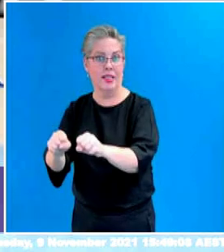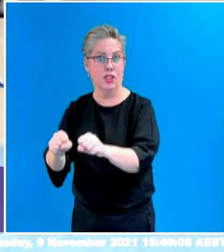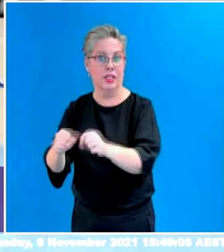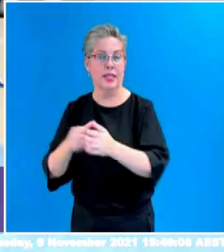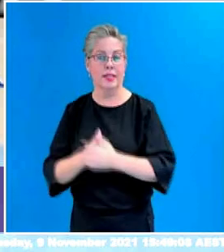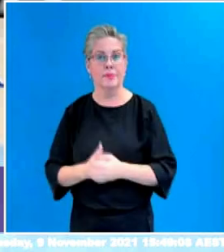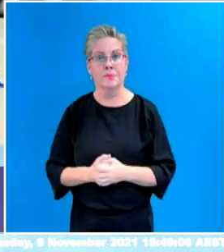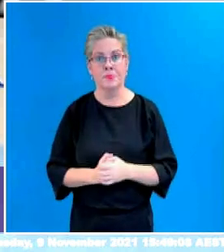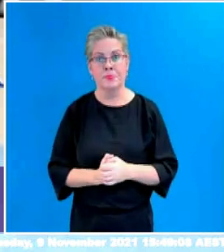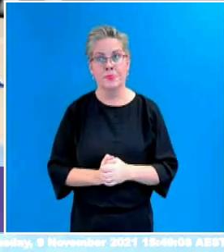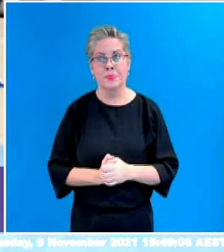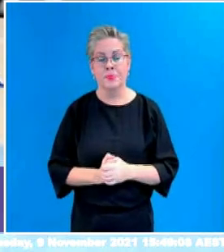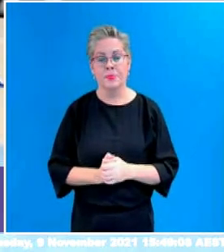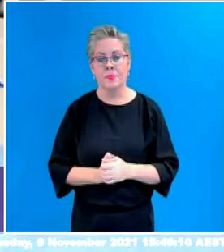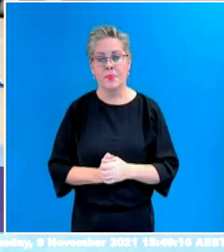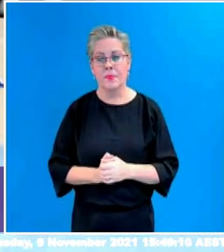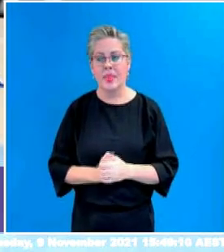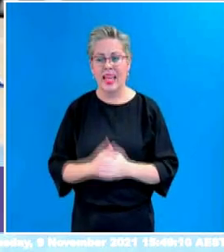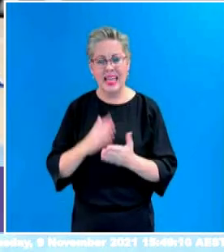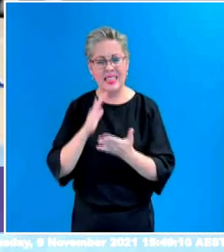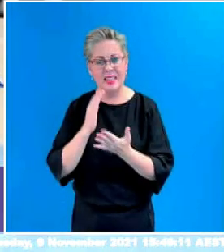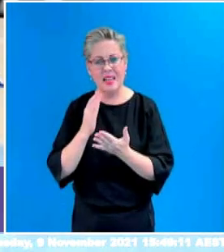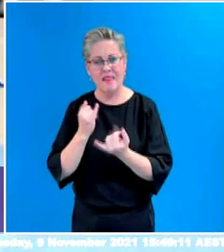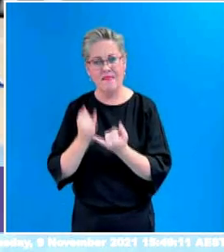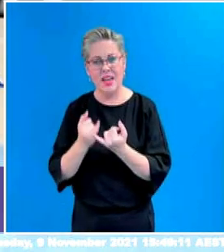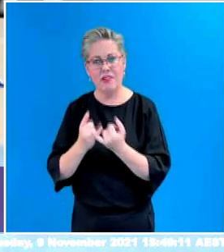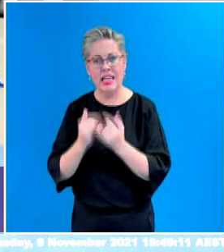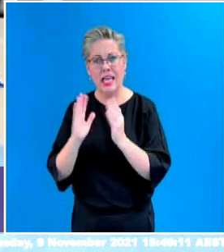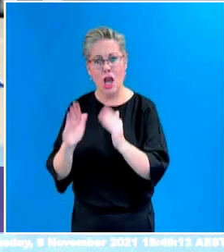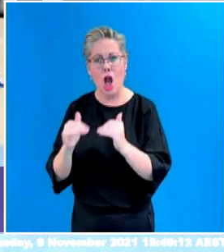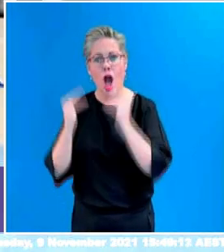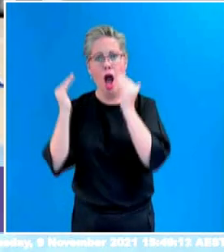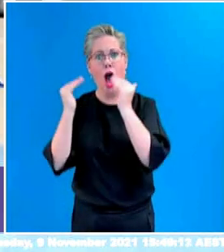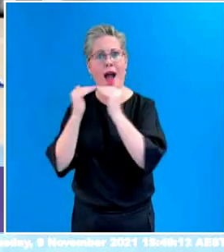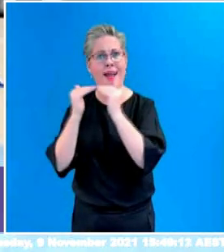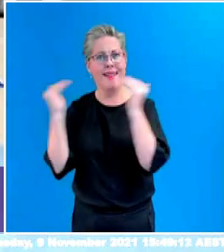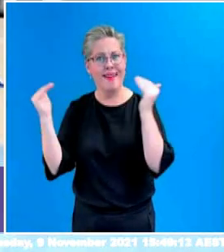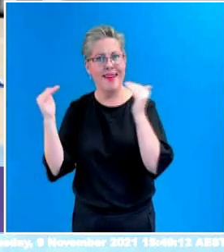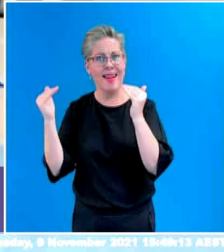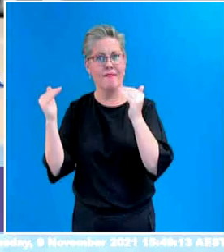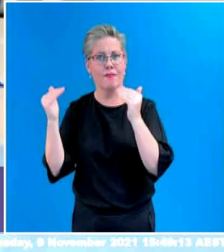is a high level policy framework to guide government activity across